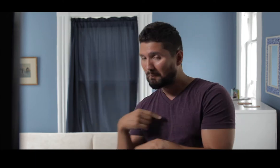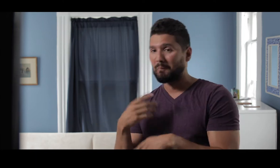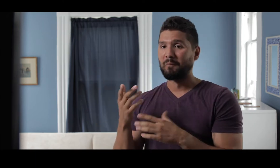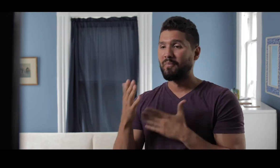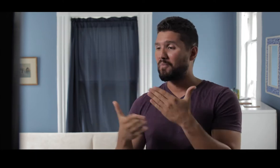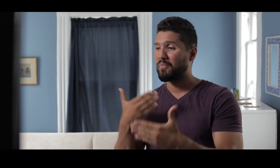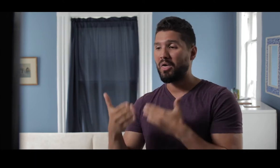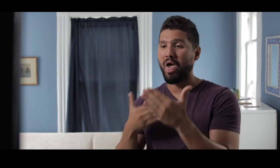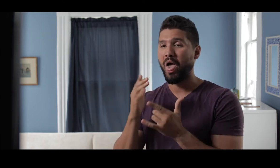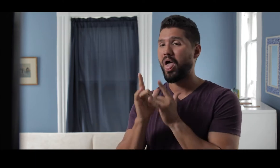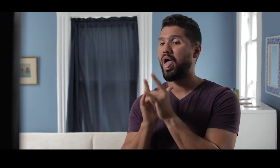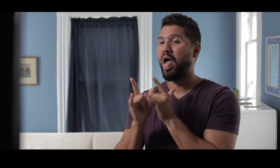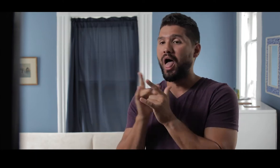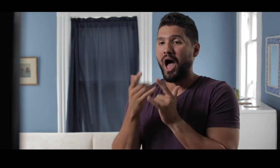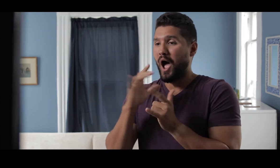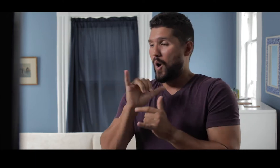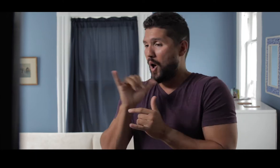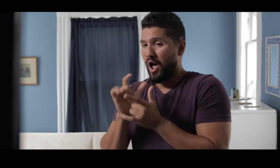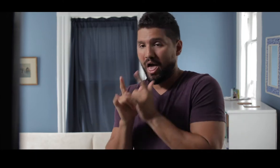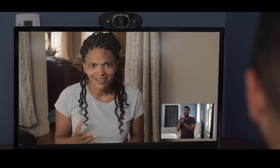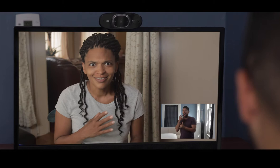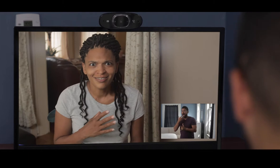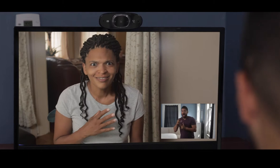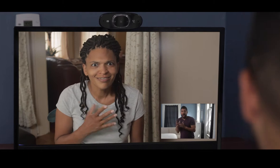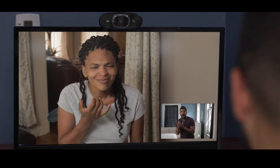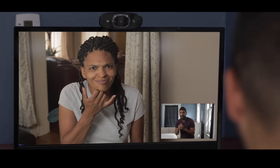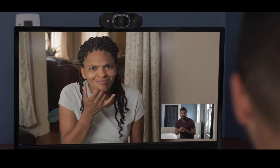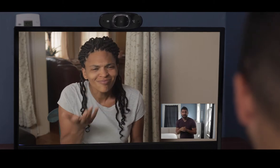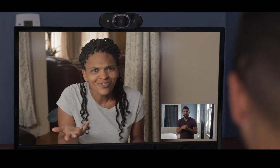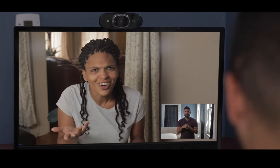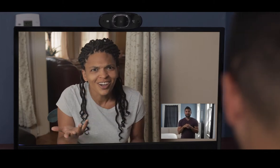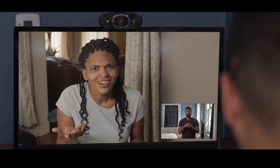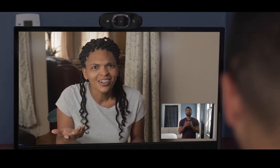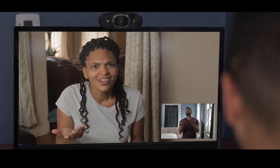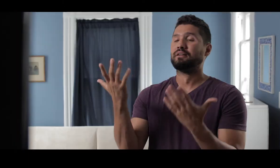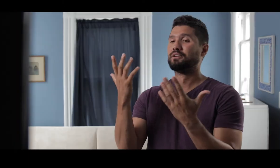You know, one thing led to another, it was very hot… So what’s wrong with that?